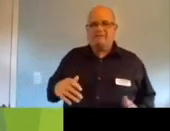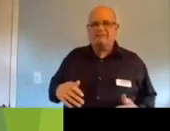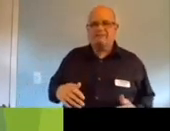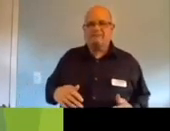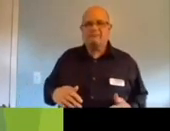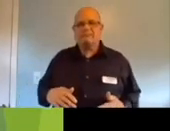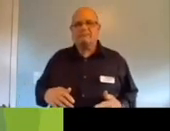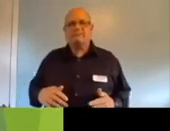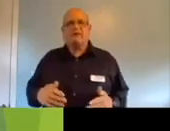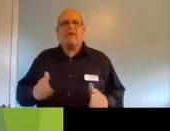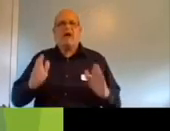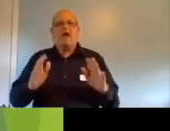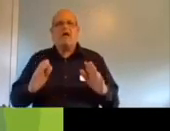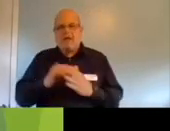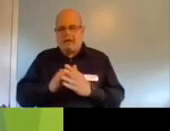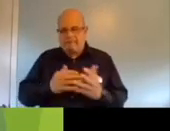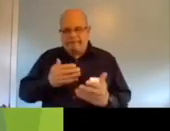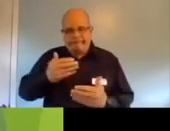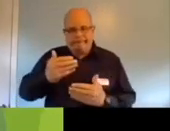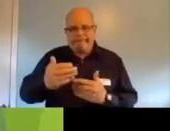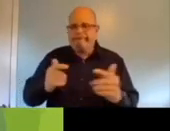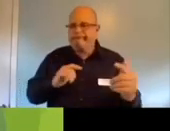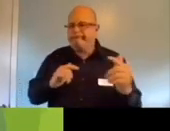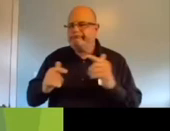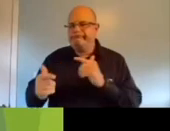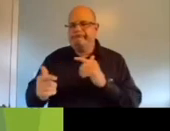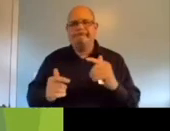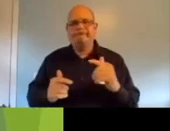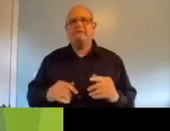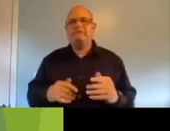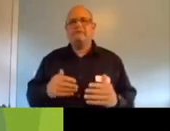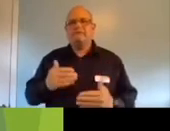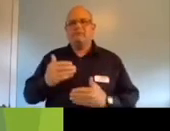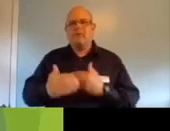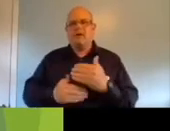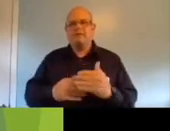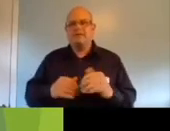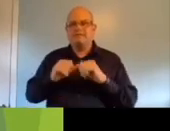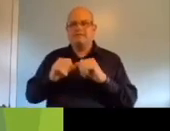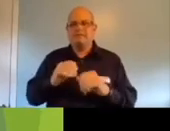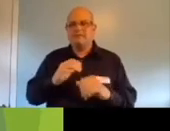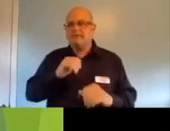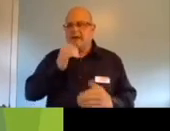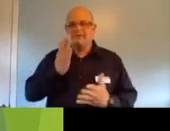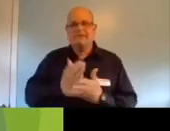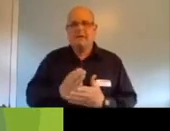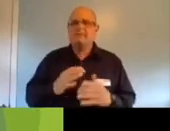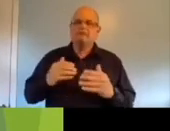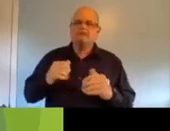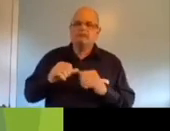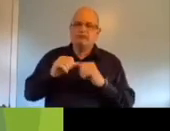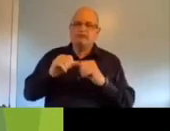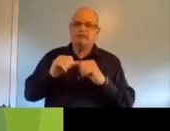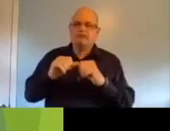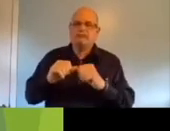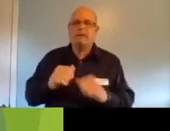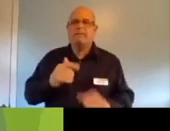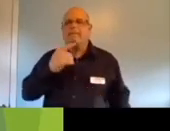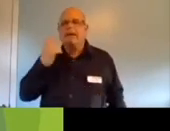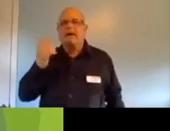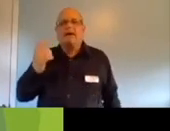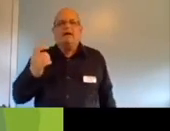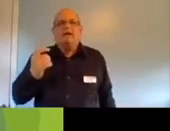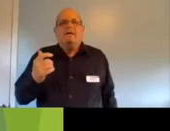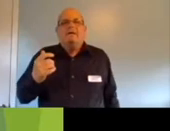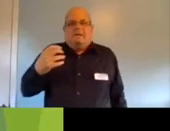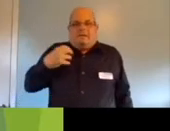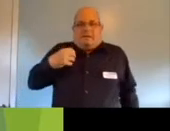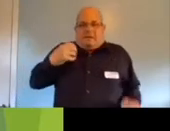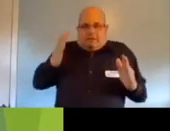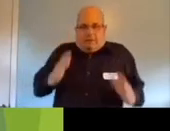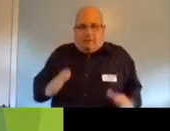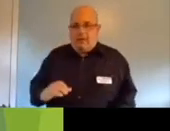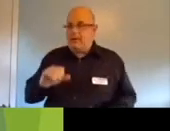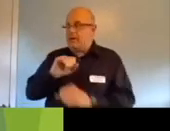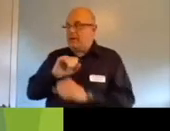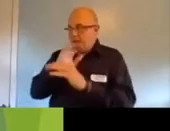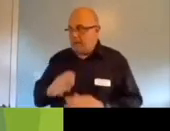process so one thing to always remember that it's on going, so things that are given at